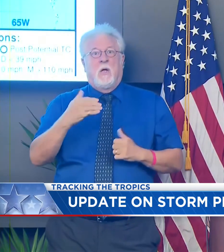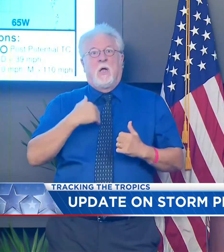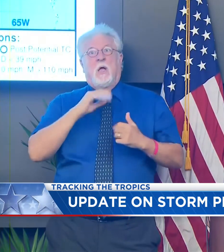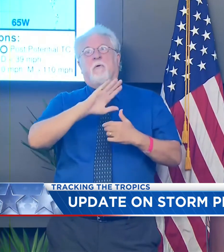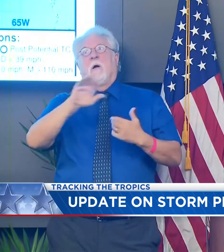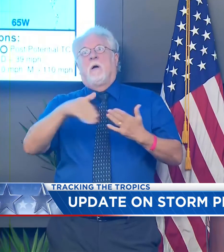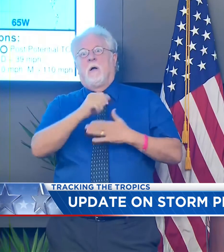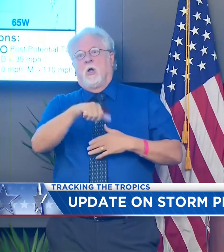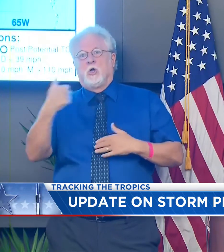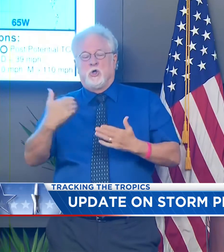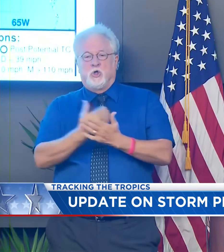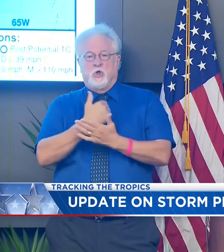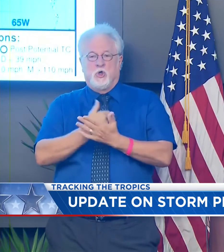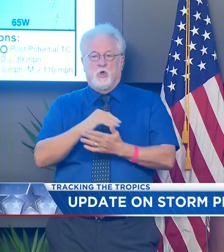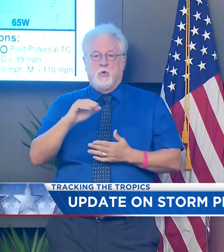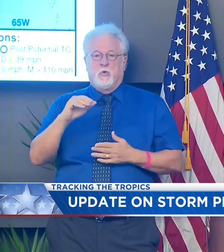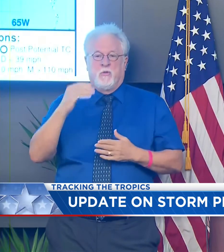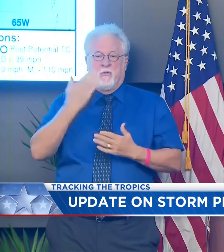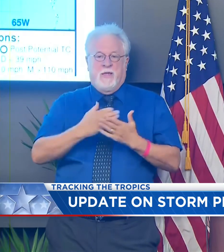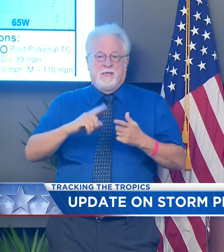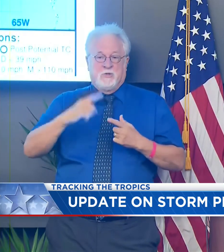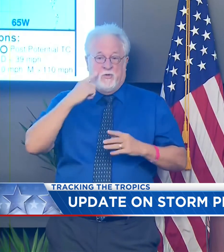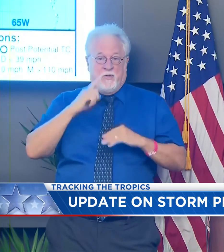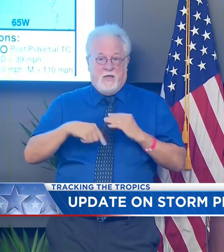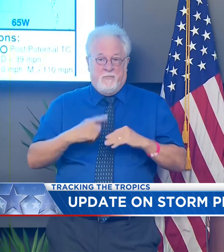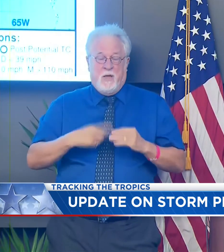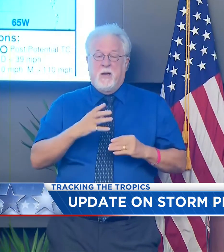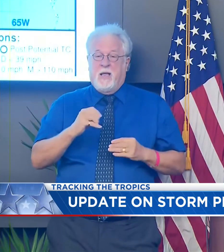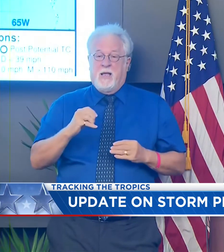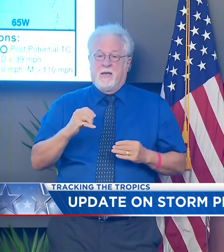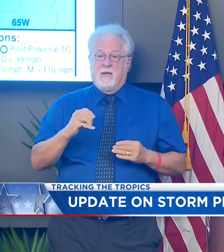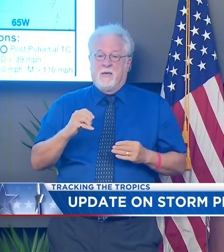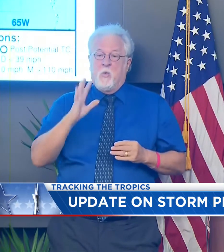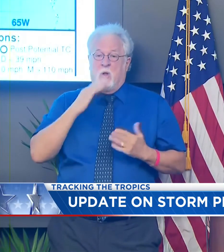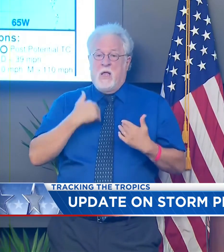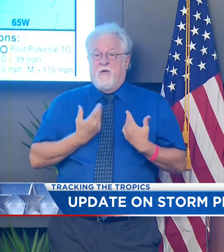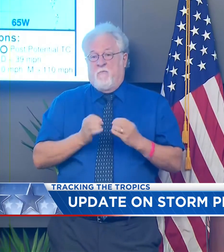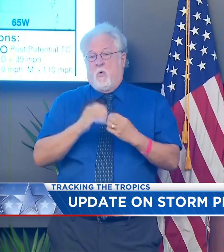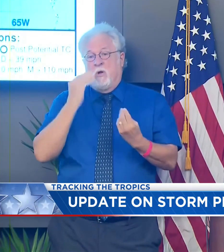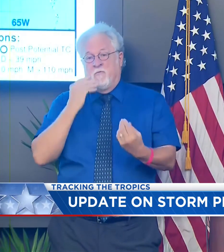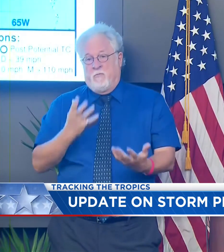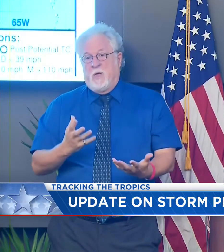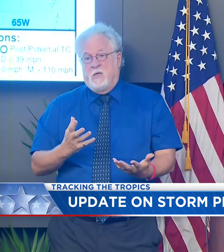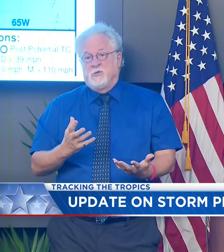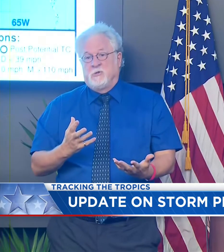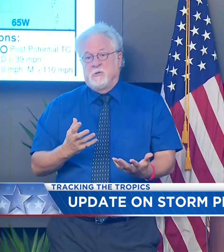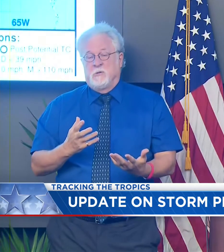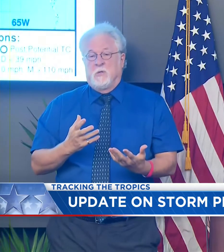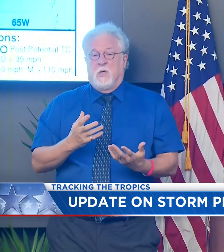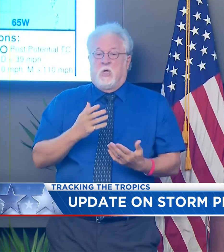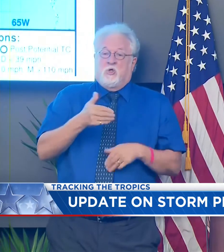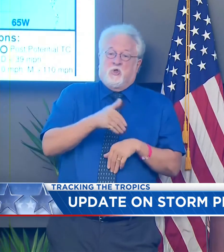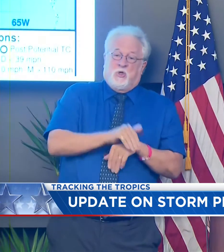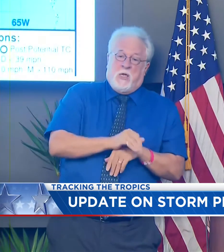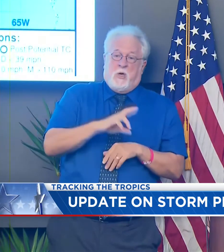PROCESS, I HOPE WE DON'T HAVE TO DO CONGREGANT SHELTERING, IF WE DO, TO THE DEGREE WE DO THAT, HOW MANY PEOPLE HAVE COME INTO CONTACT WITH ONE ANOTHER.